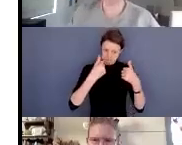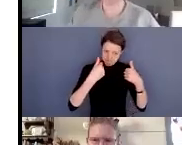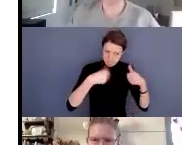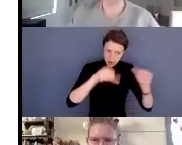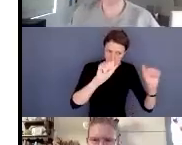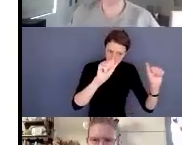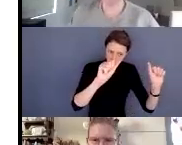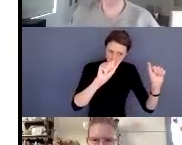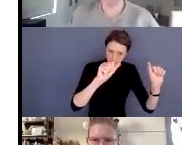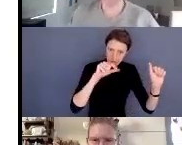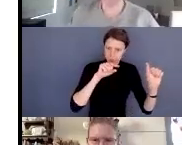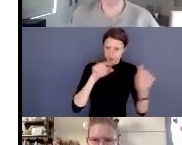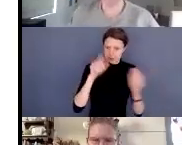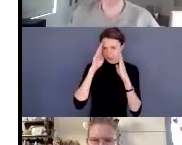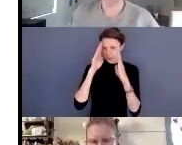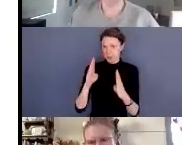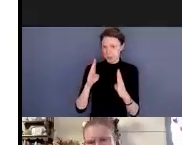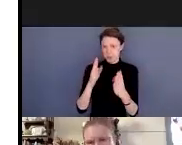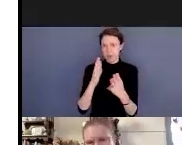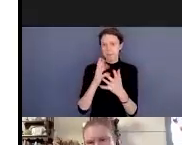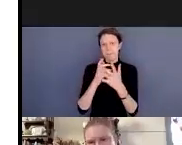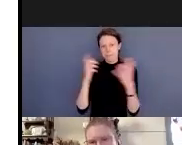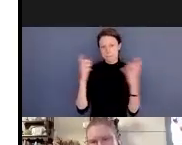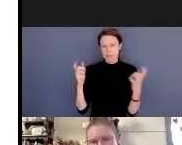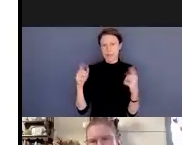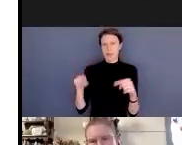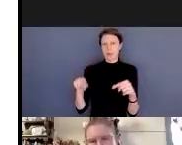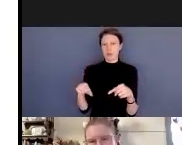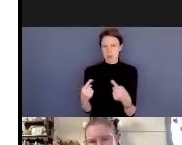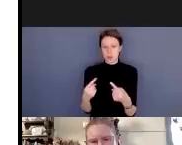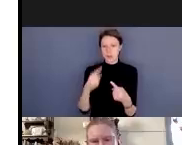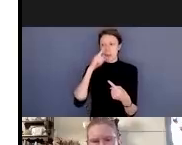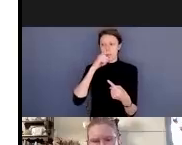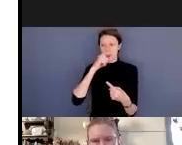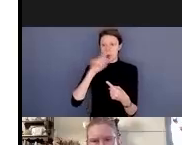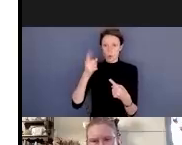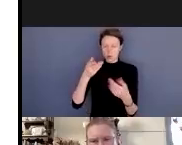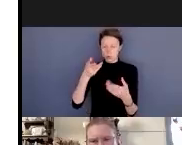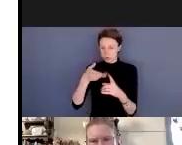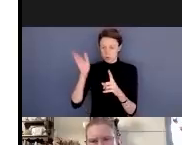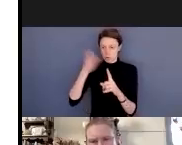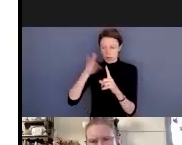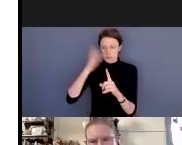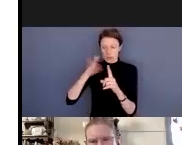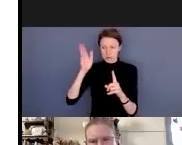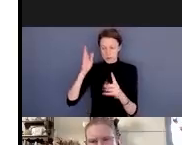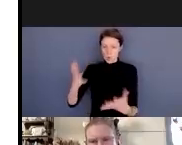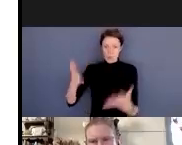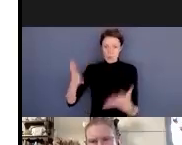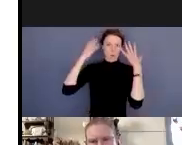just a really big challenge. People are distracted, overwhelmed, and then we come at them saying, "hey